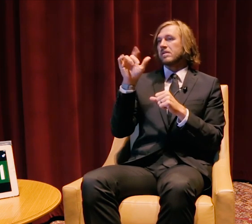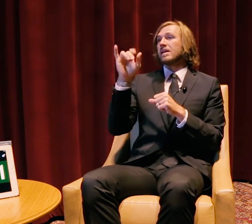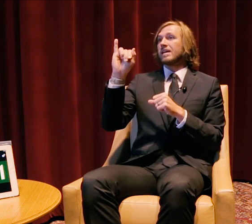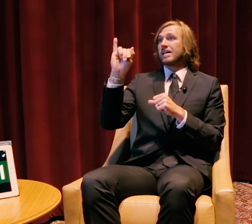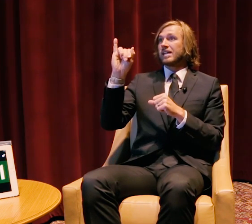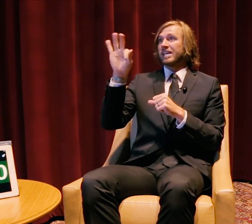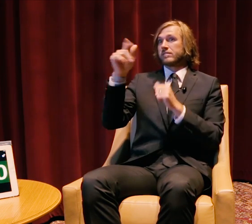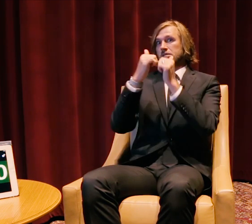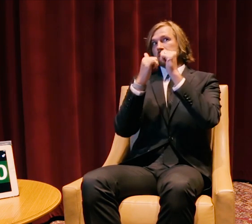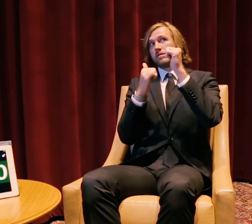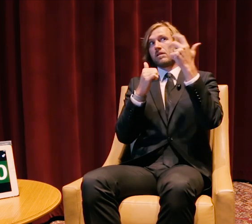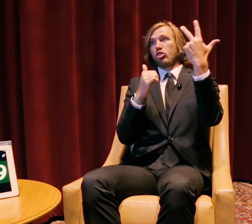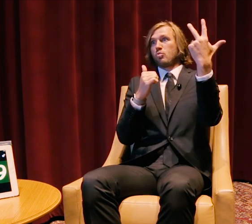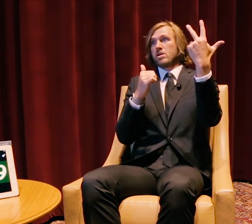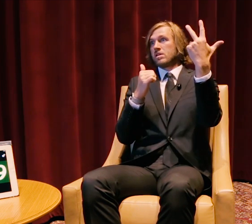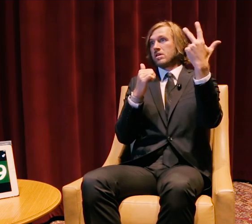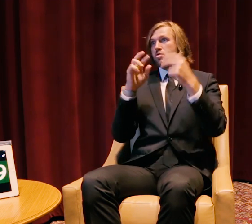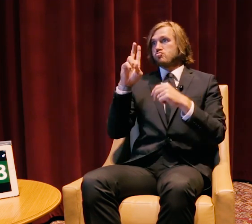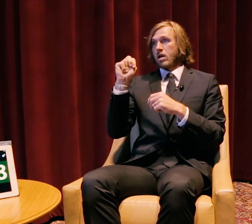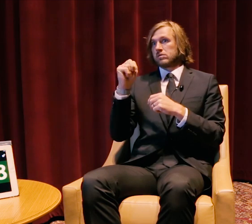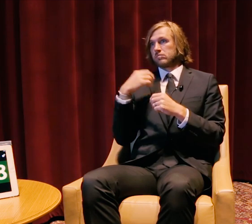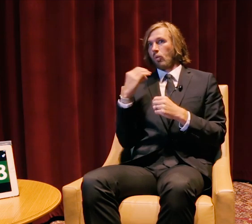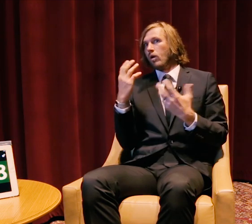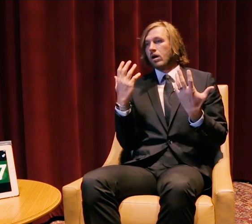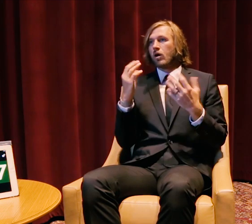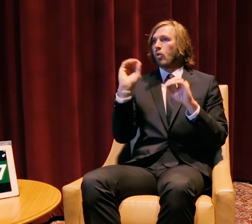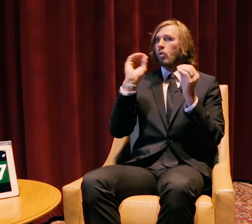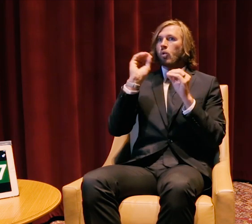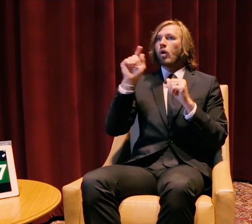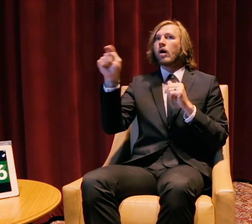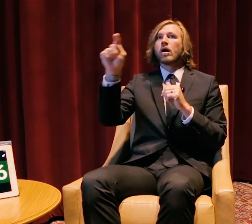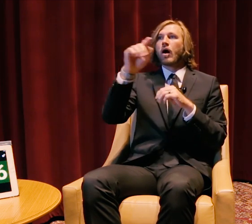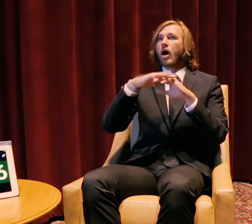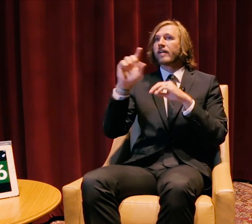if you're down by three runs and no one is on base